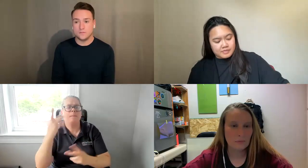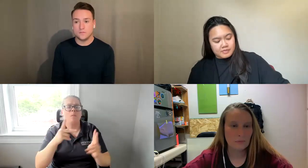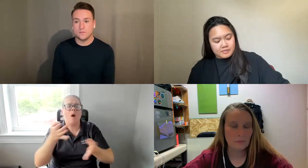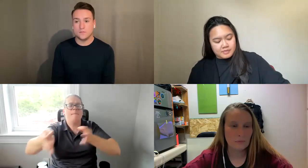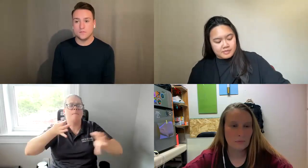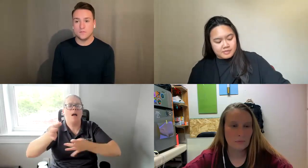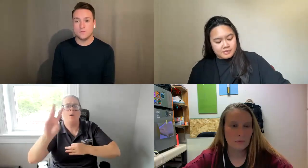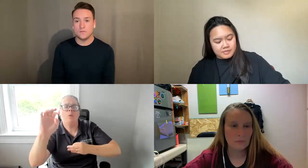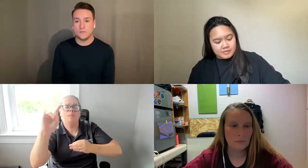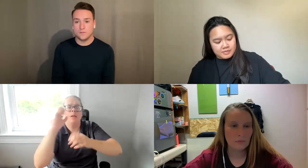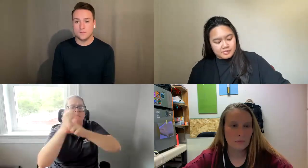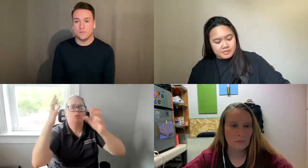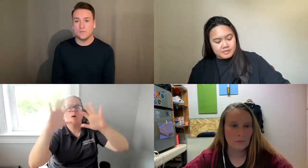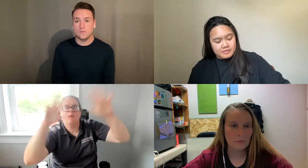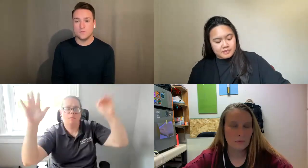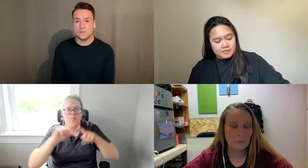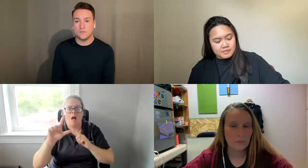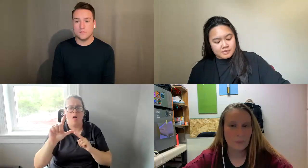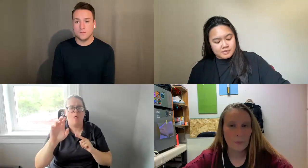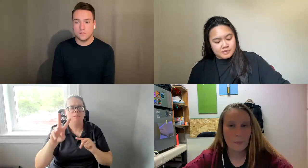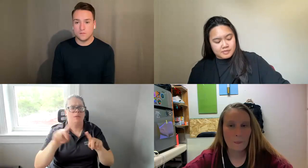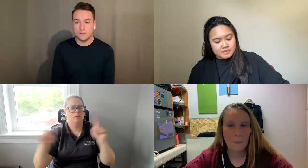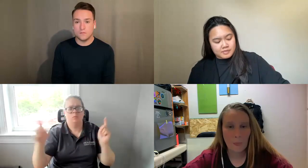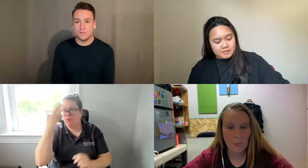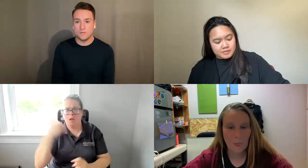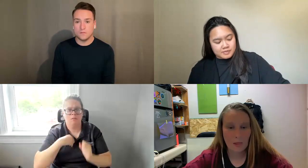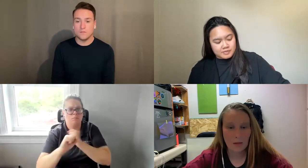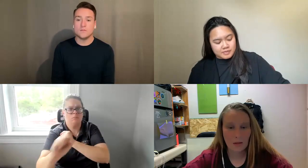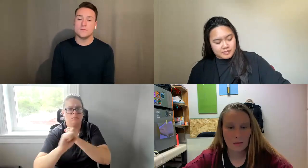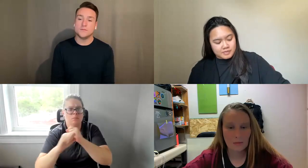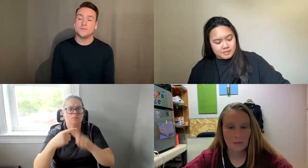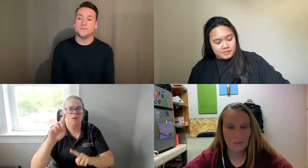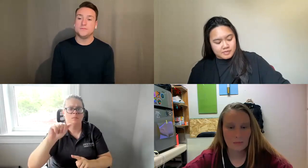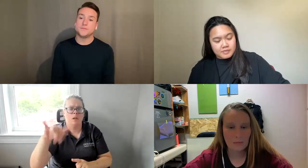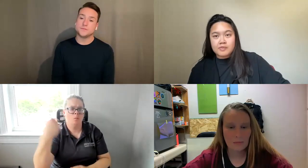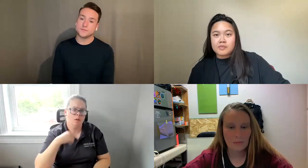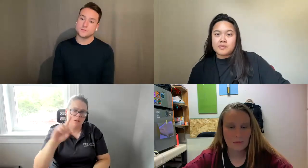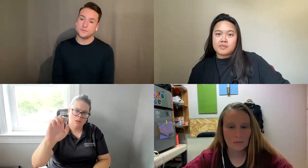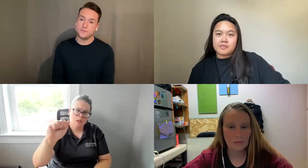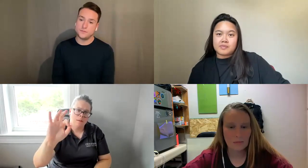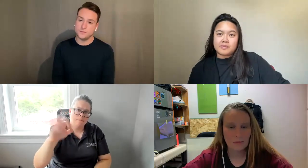me, that has been a huge struggle. But when I talk about what the websites can look like, that helps.